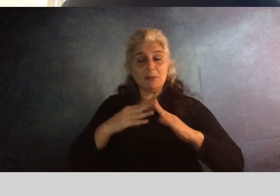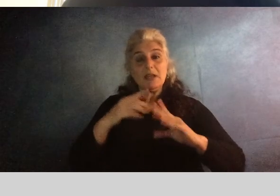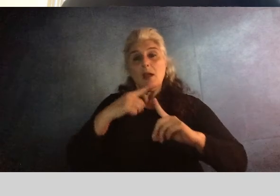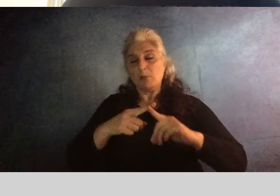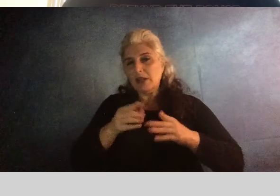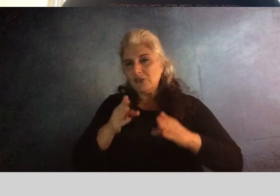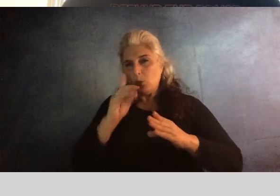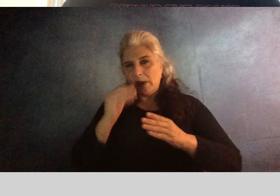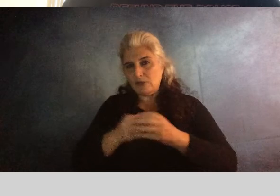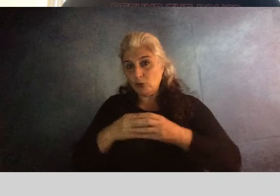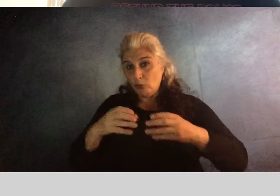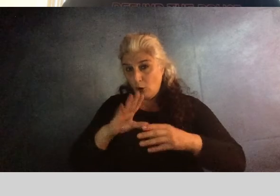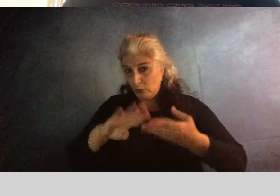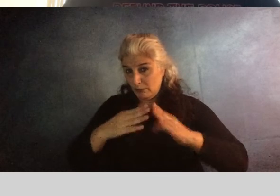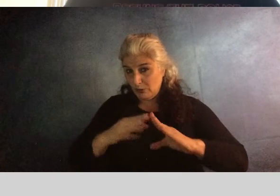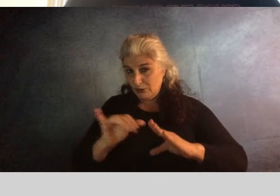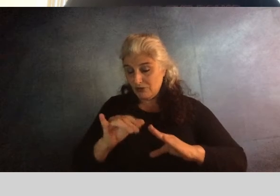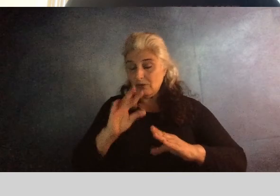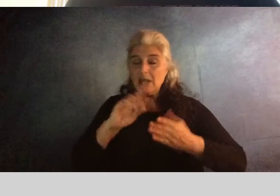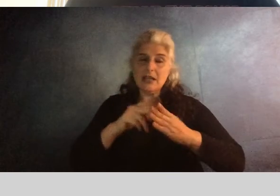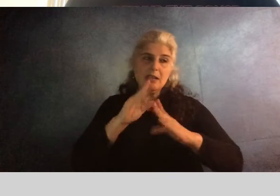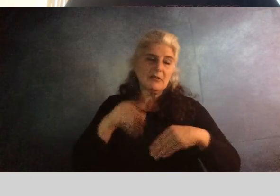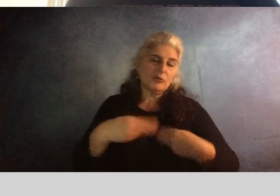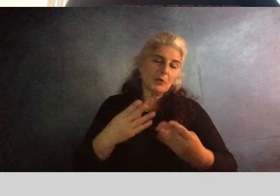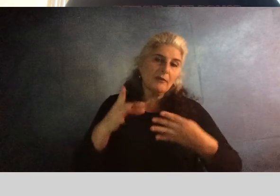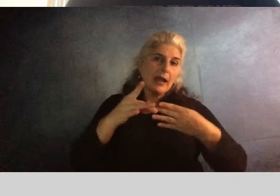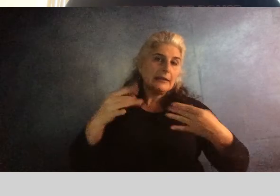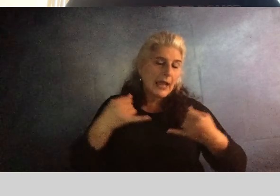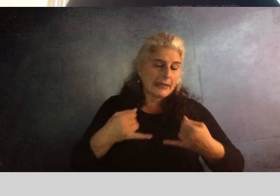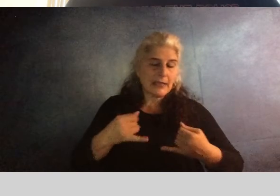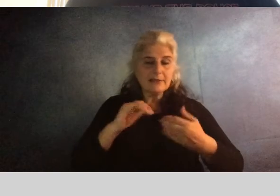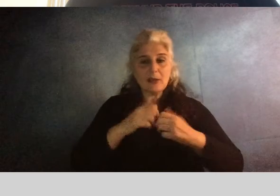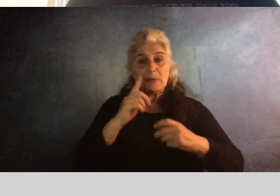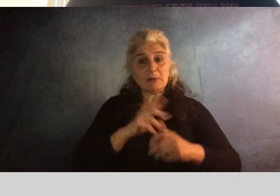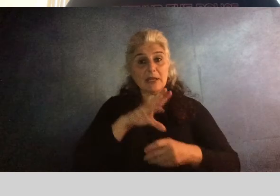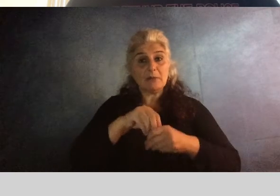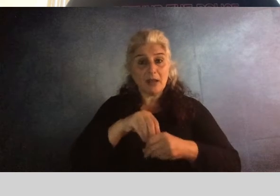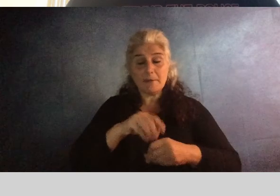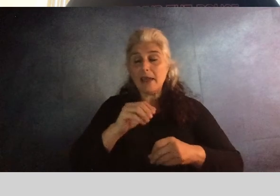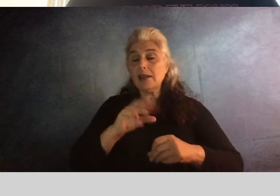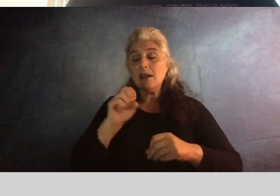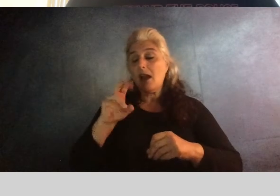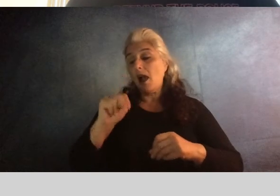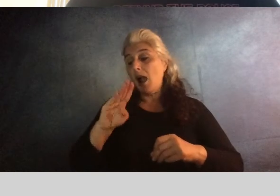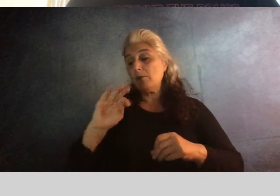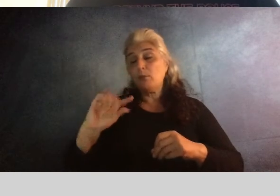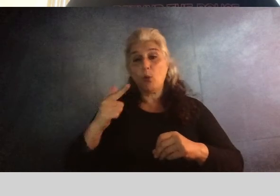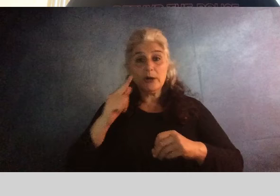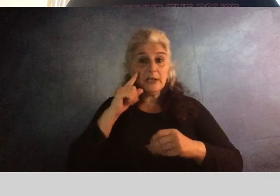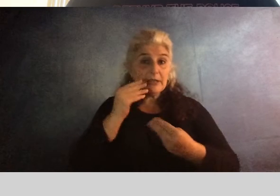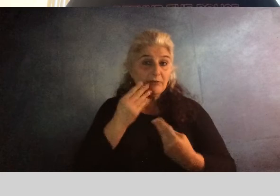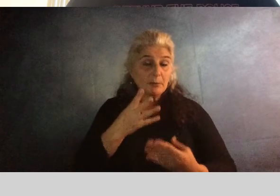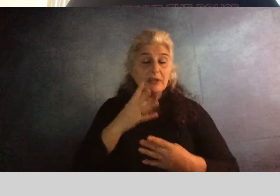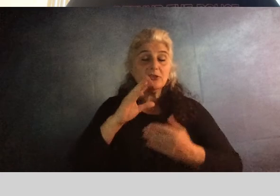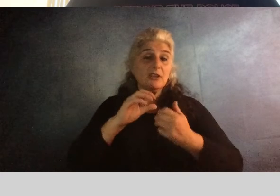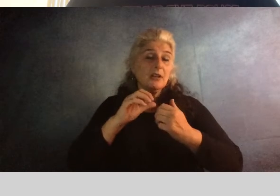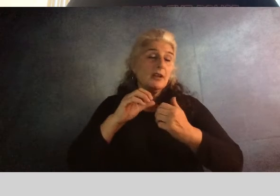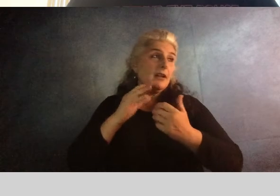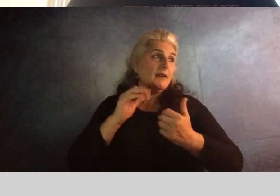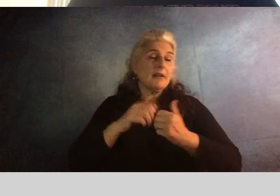This means having guidelines for how new contributors can get involved with the project and might include things like onboarding documentation, instructions for bringing up a local development environment